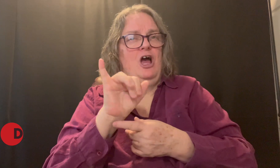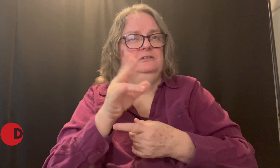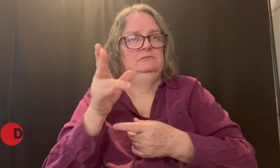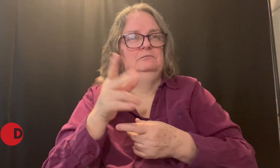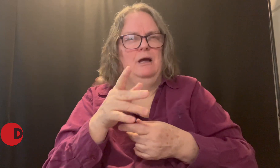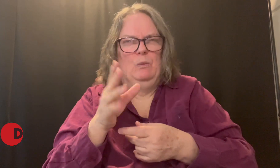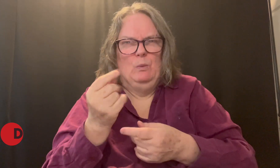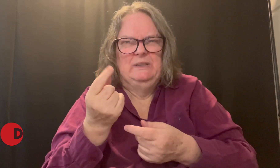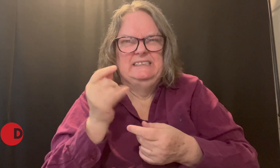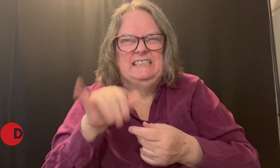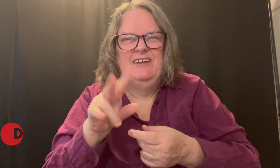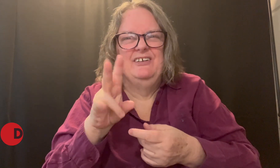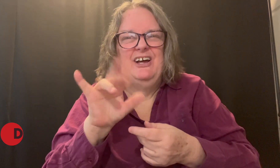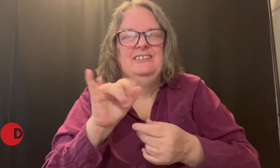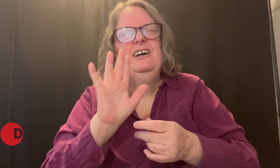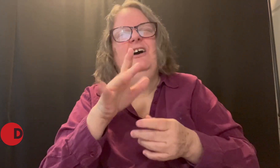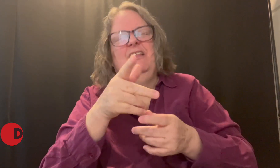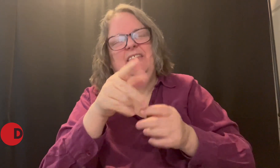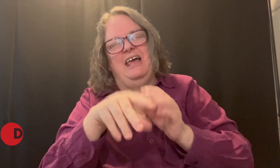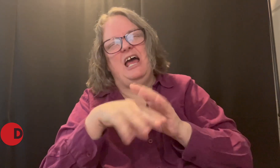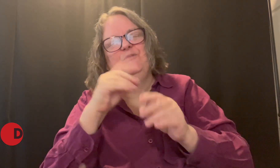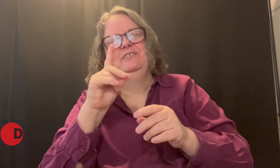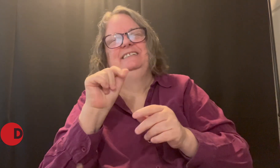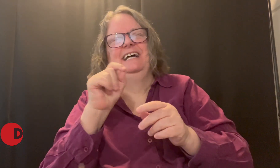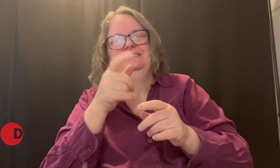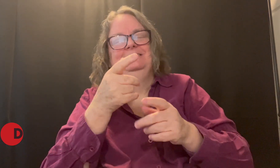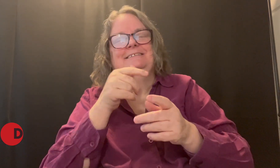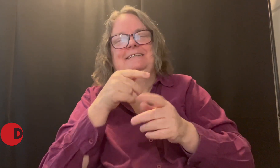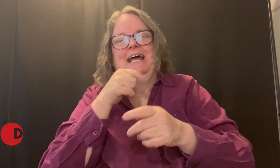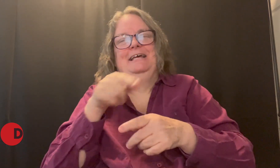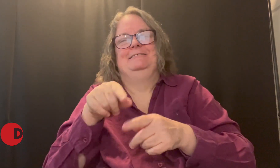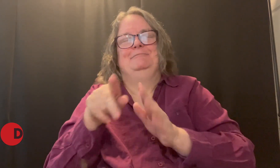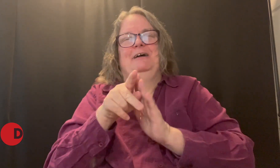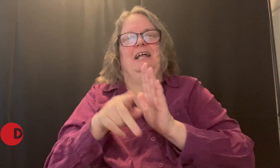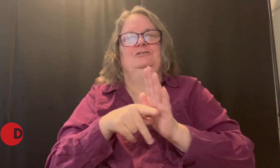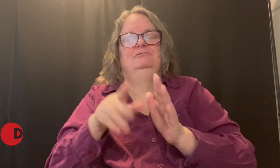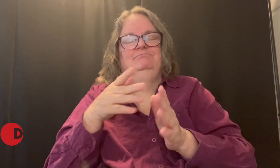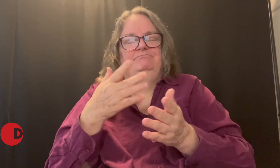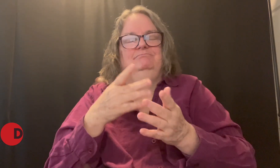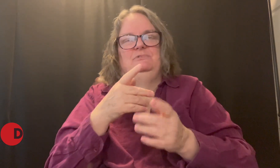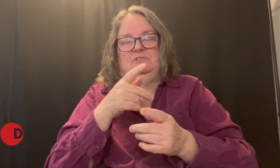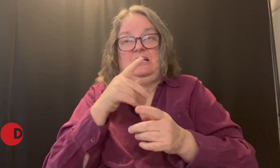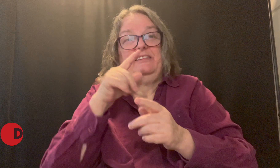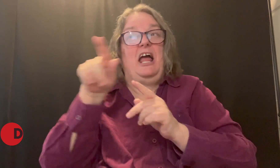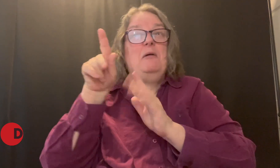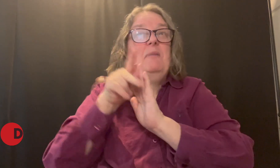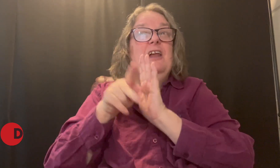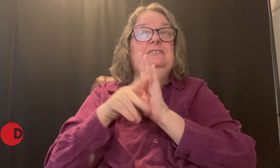I suggested VRI. She asked VRI, what's this? This policy is outdated,